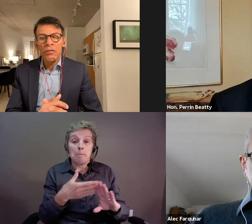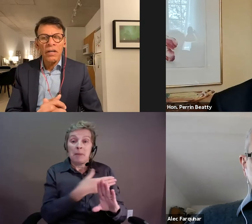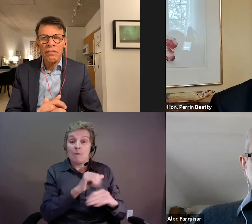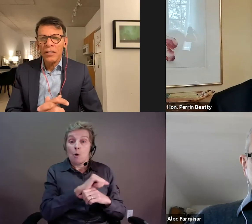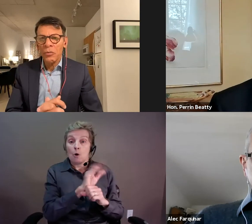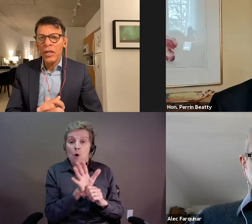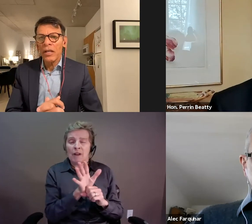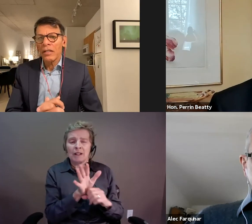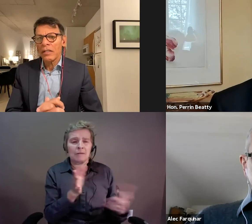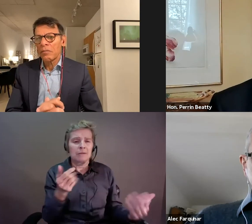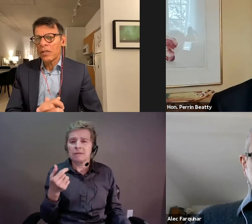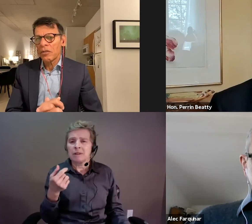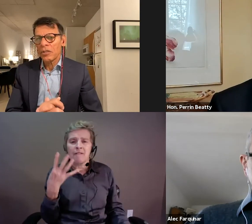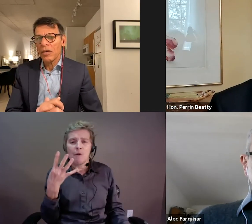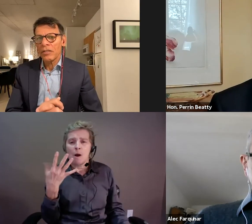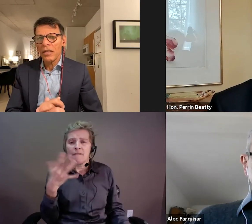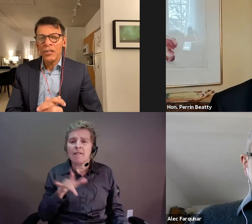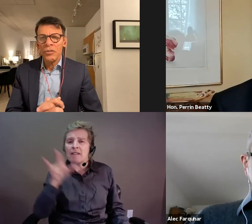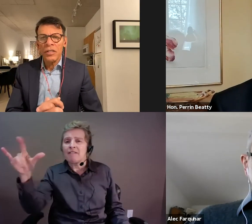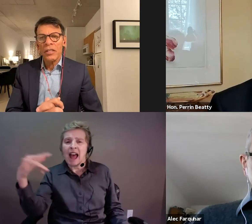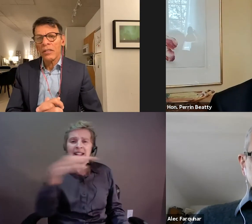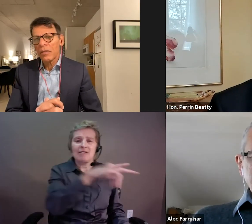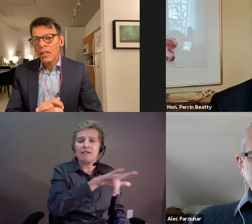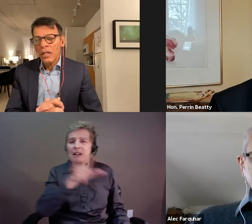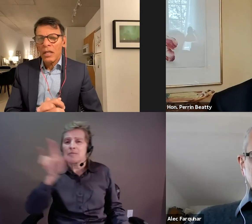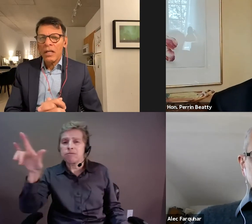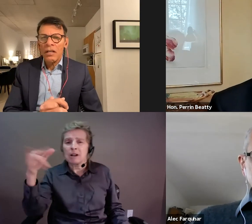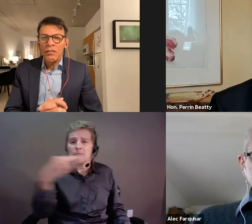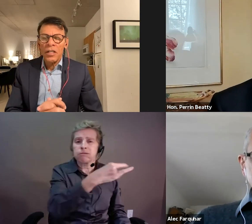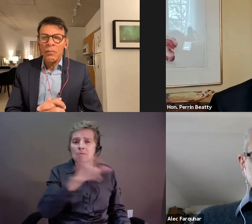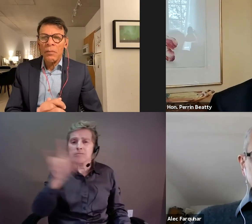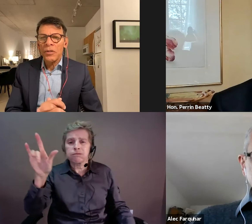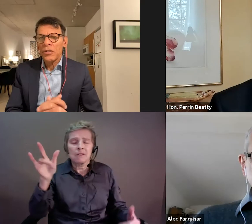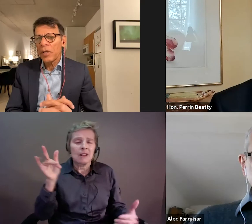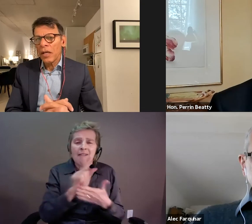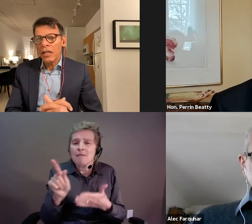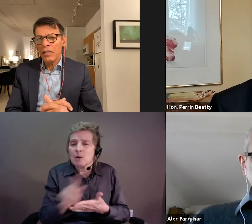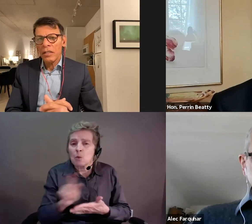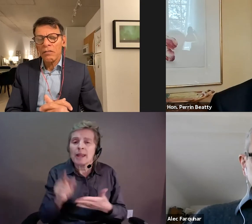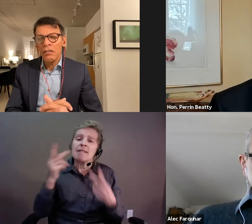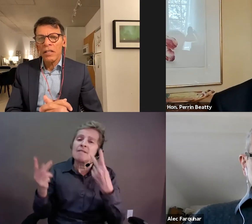five flights a week crisscrossing the country, visiting members, speaking at different events.